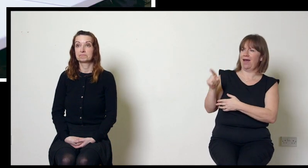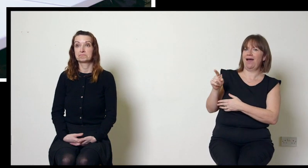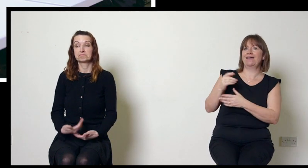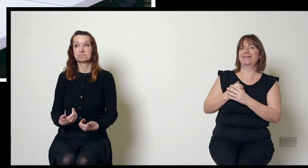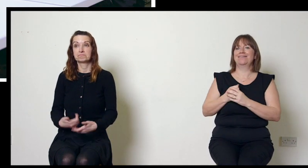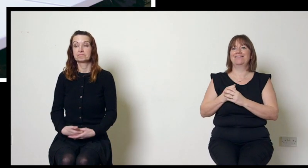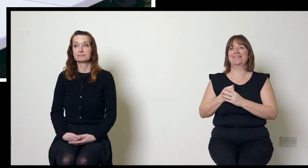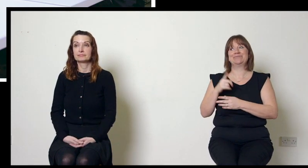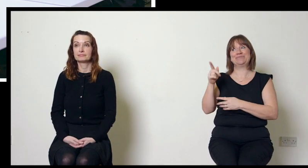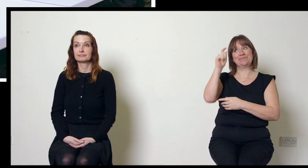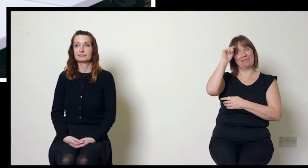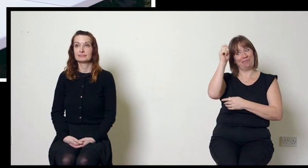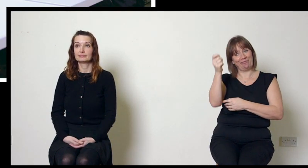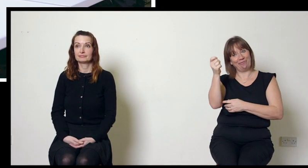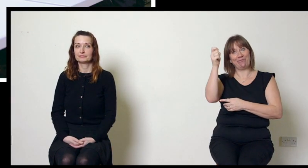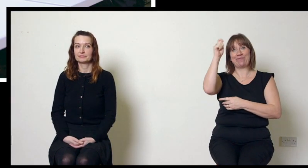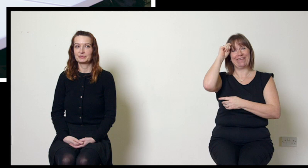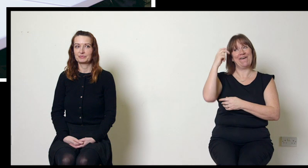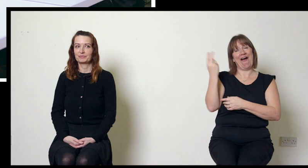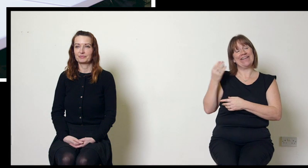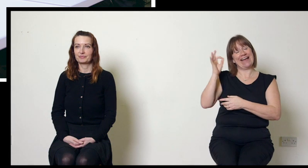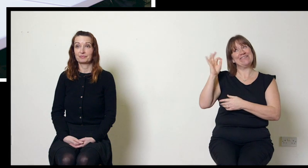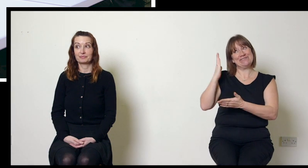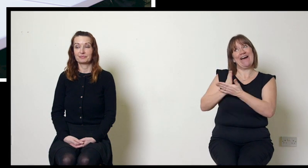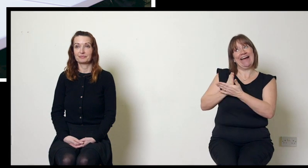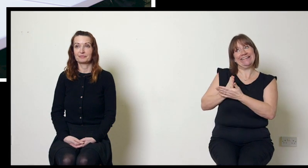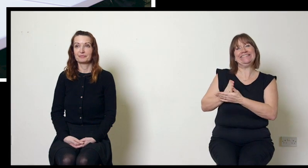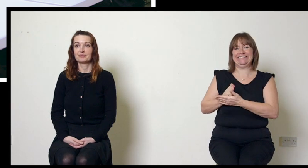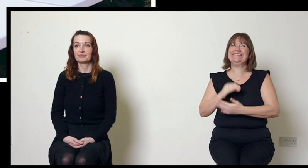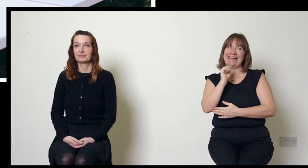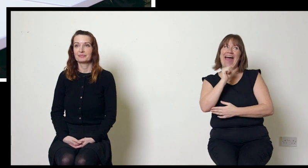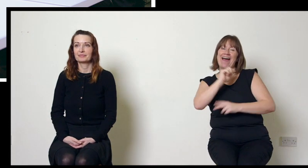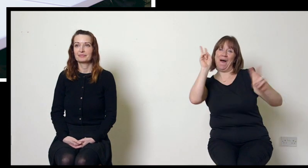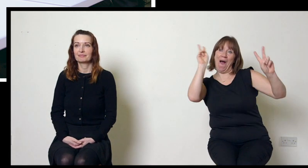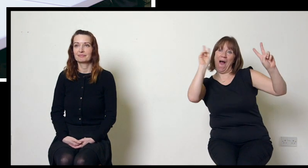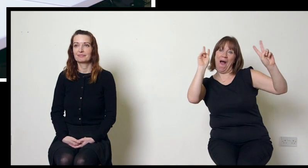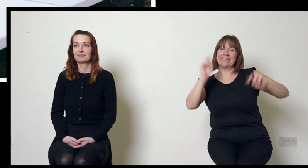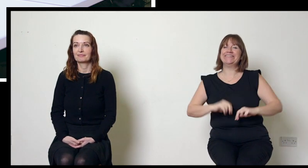You've just got your Arts Council brownie point in there as well, haven’t you? Yeah.